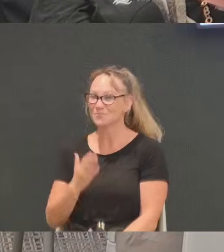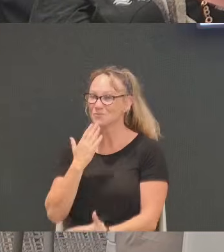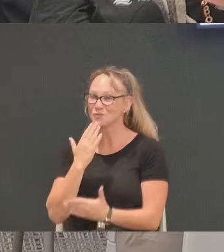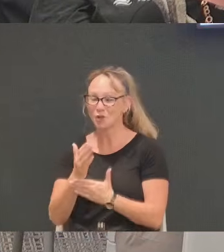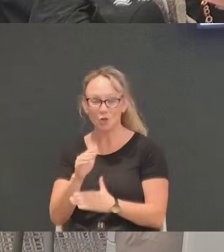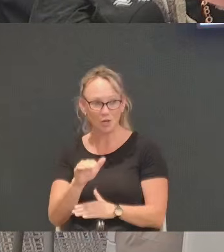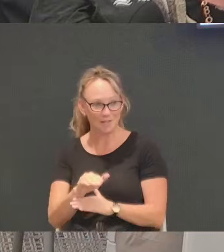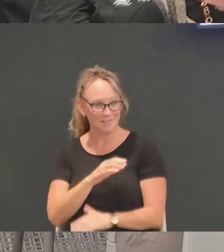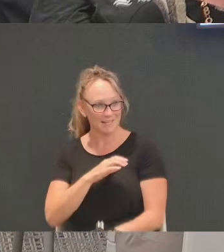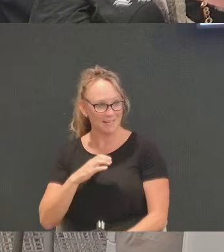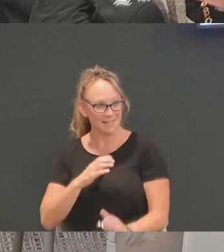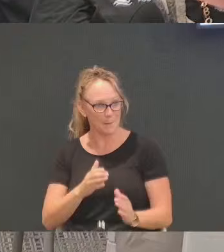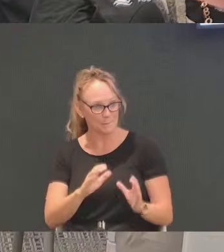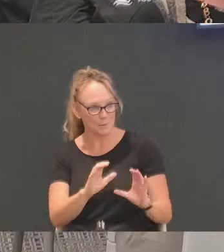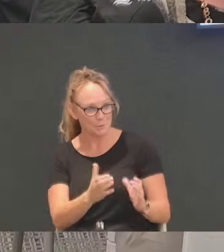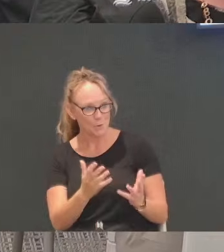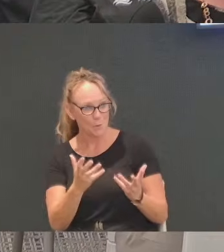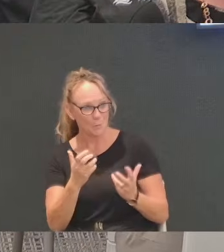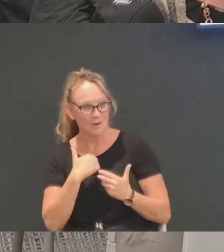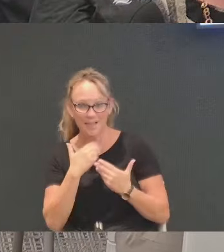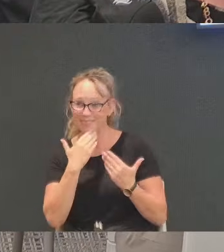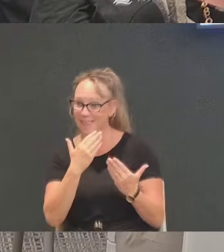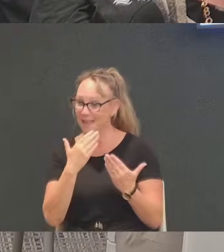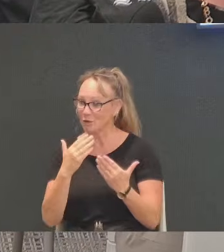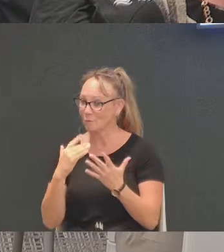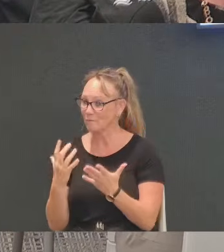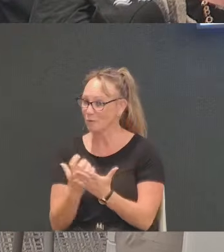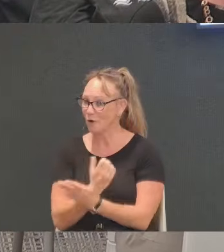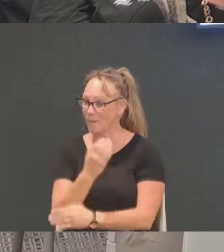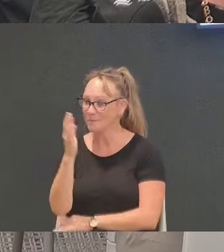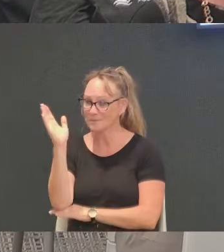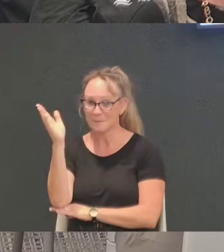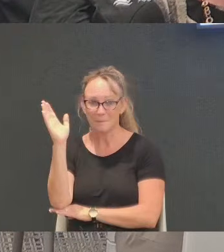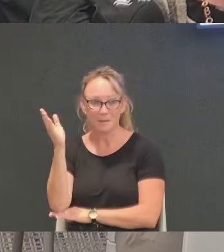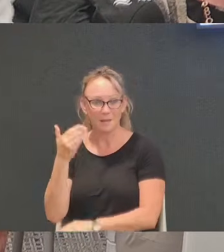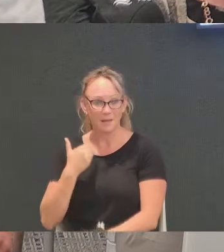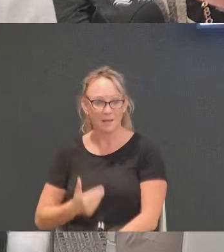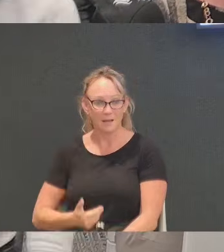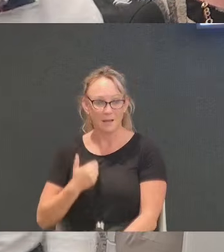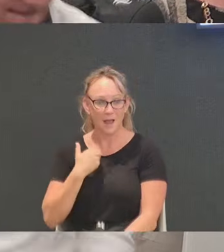and thank you for the opportunity to speak this evening. My name is Nicole Williams Kingsley. I